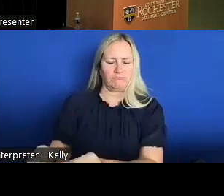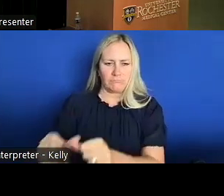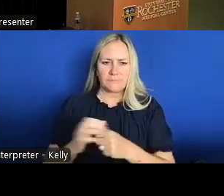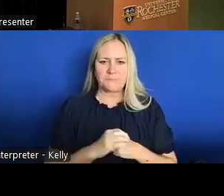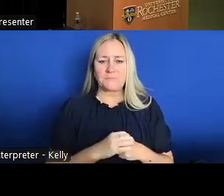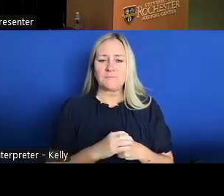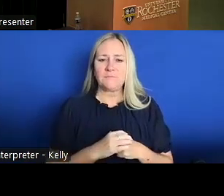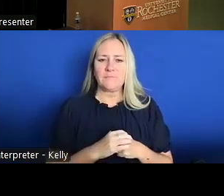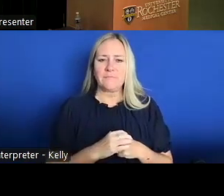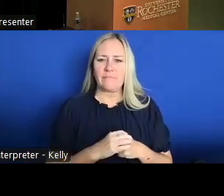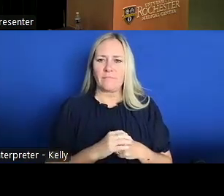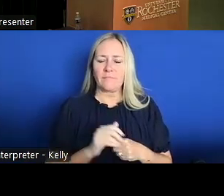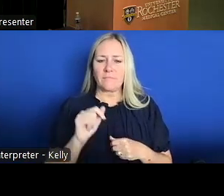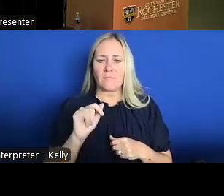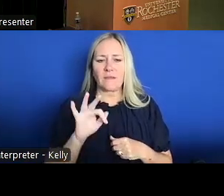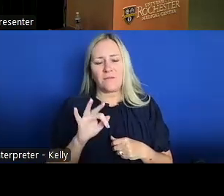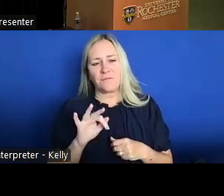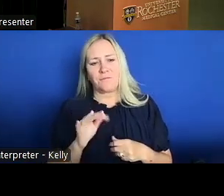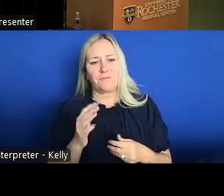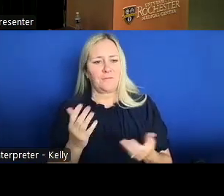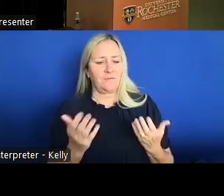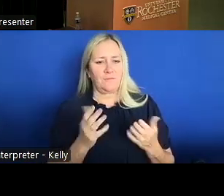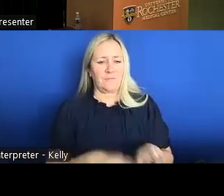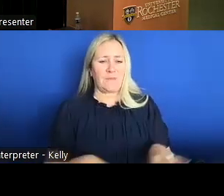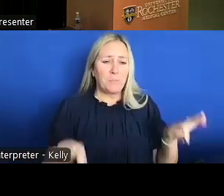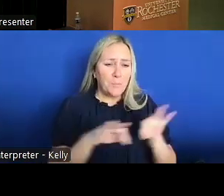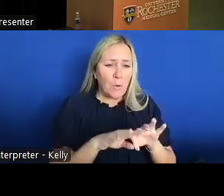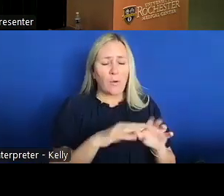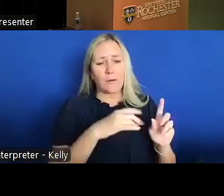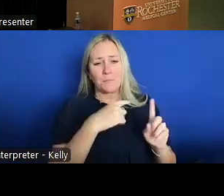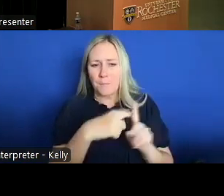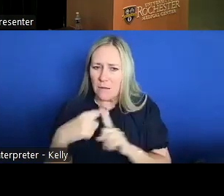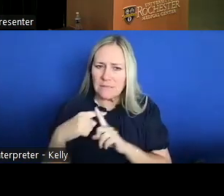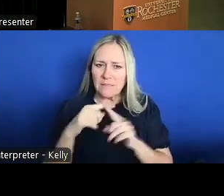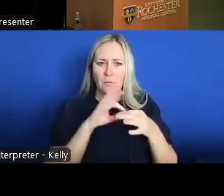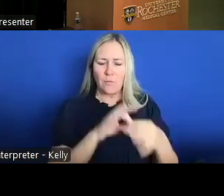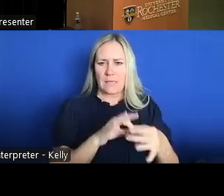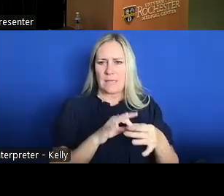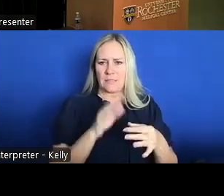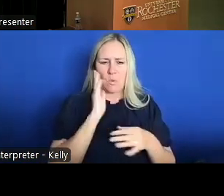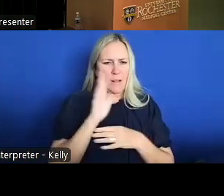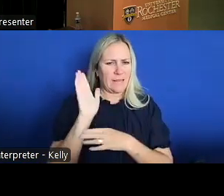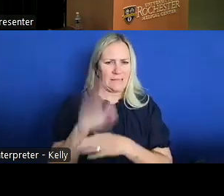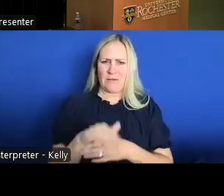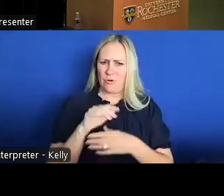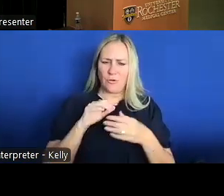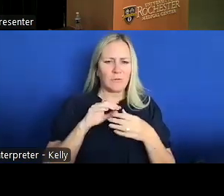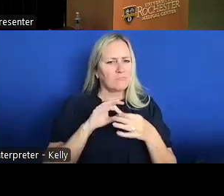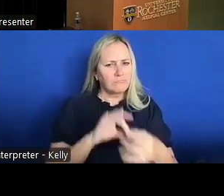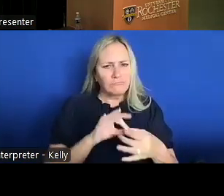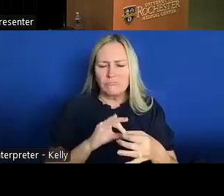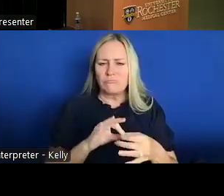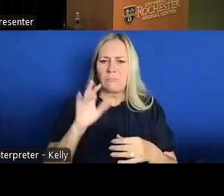important and a positive relationship you sustain it through spiritual connections memories stories